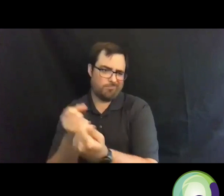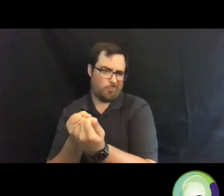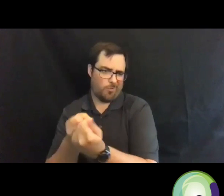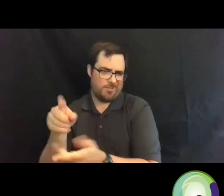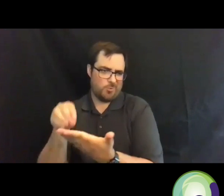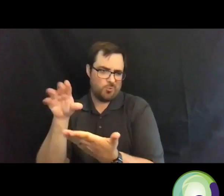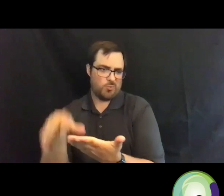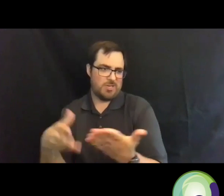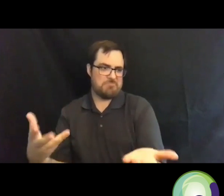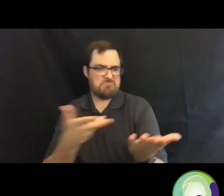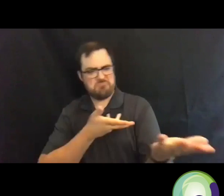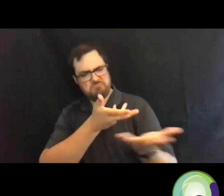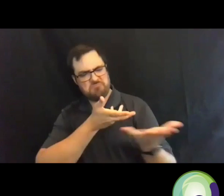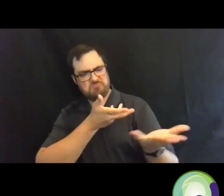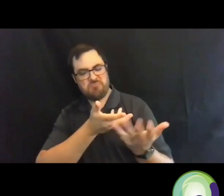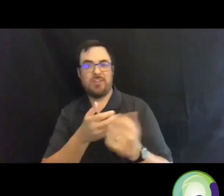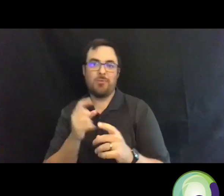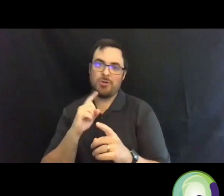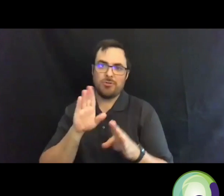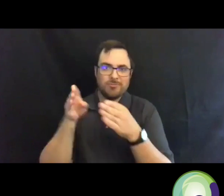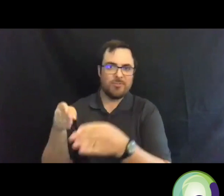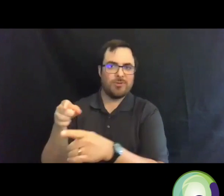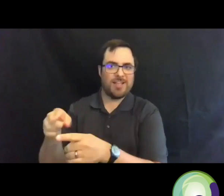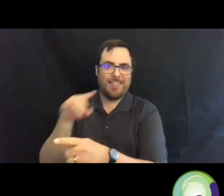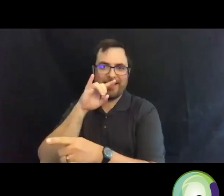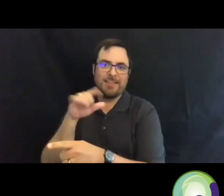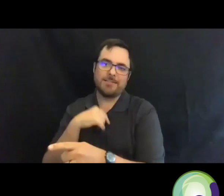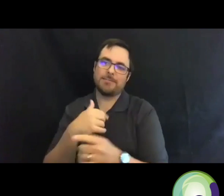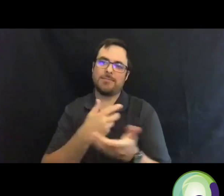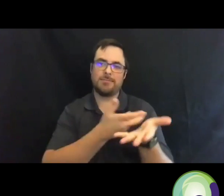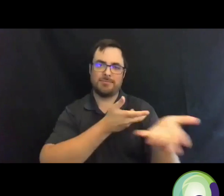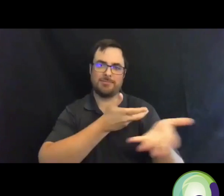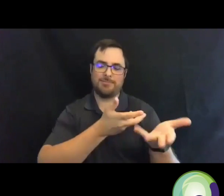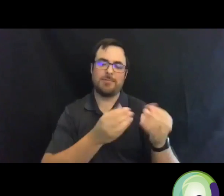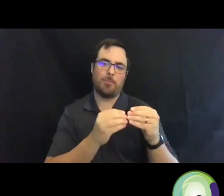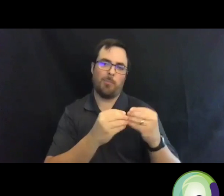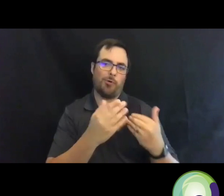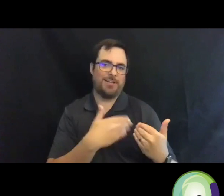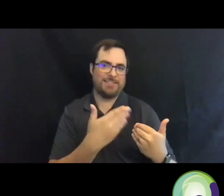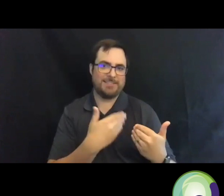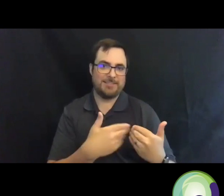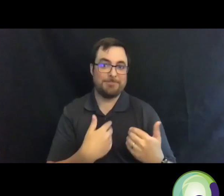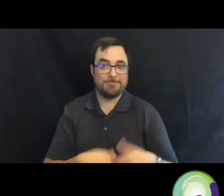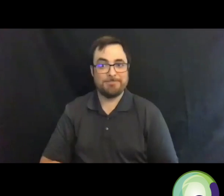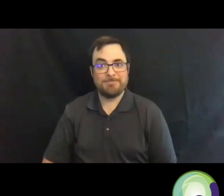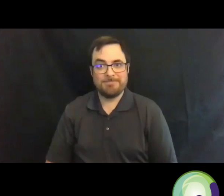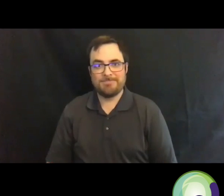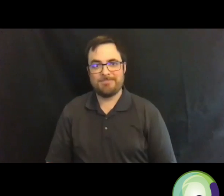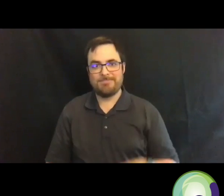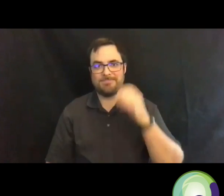um you know when you keep the kids in mind it makes it all of it a whole lot easier to have those conversations. Patti: I think that's a really good point you